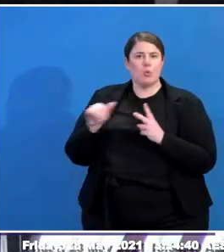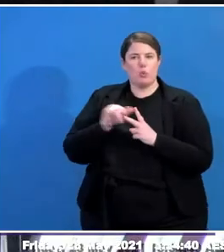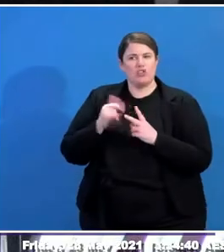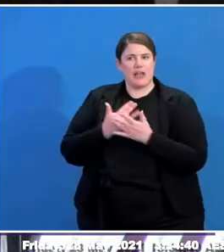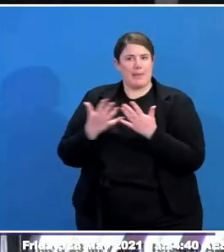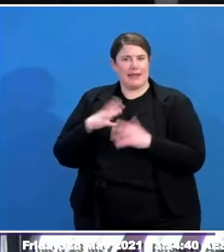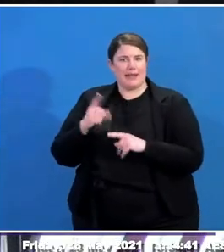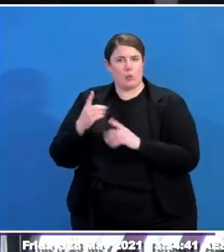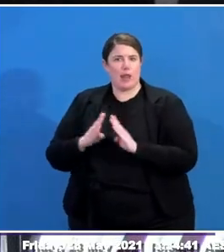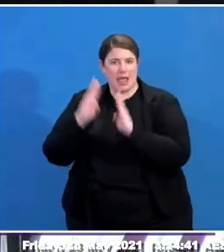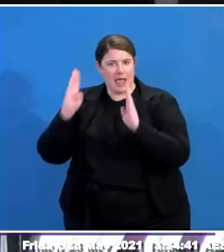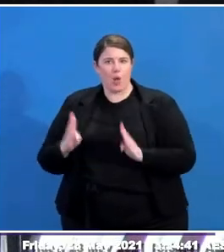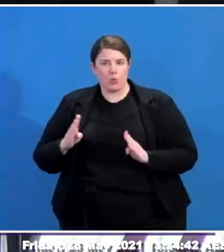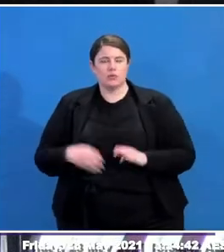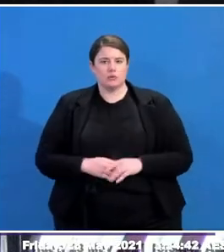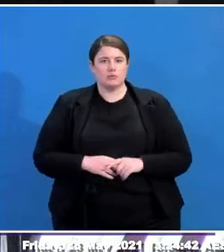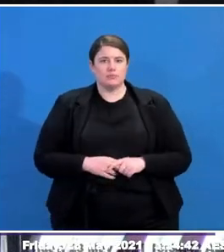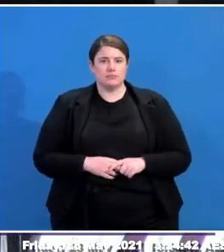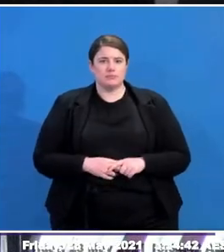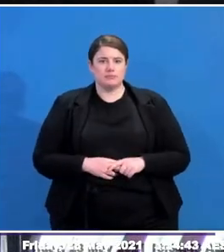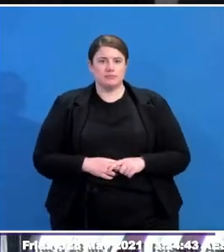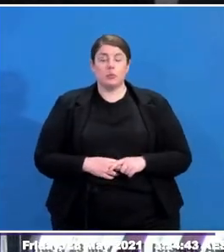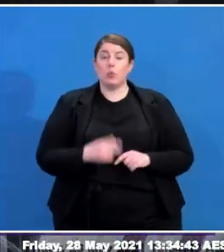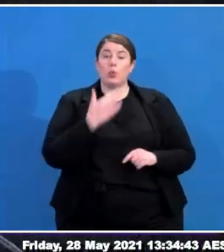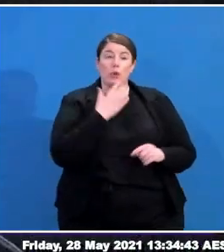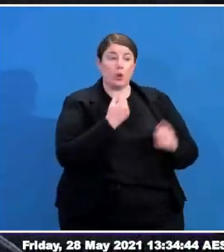What is the role in the service provider in making the estimates?